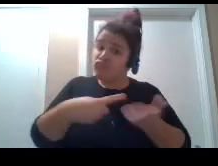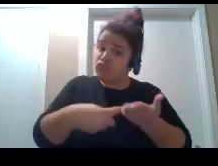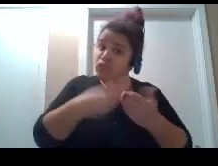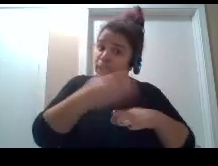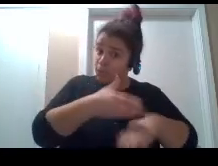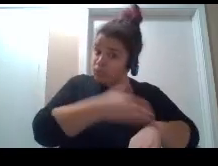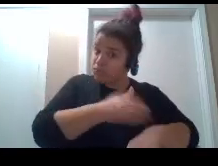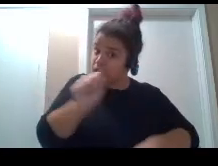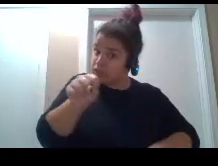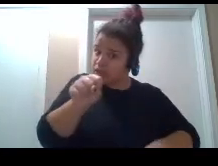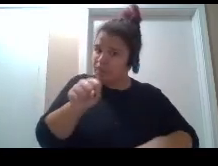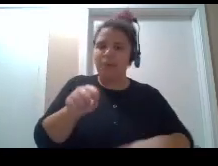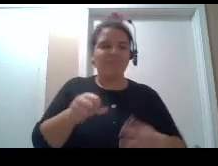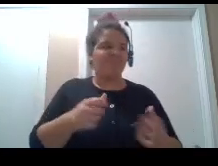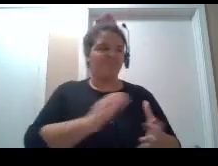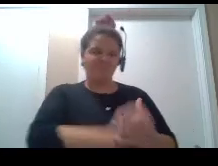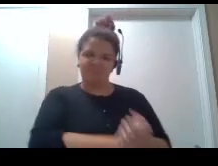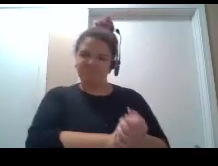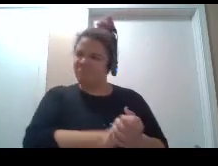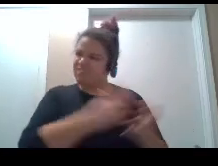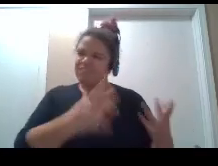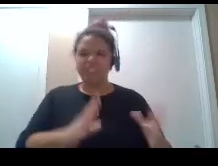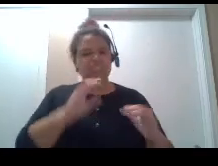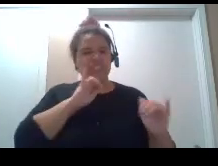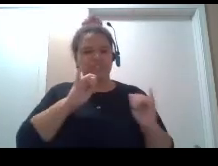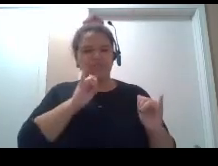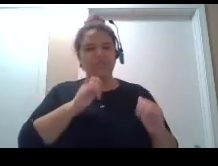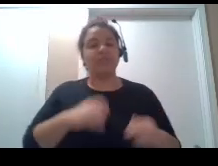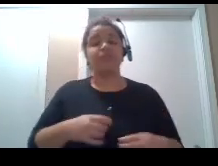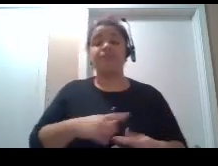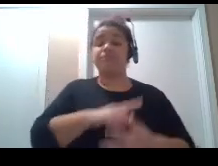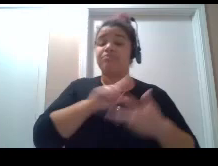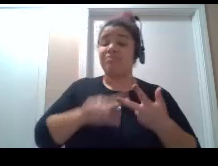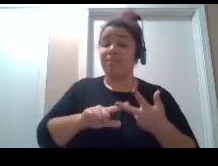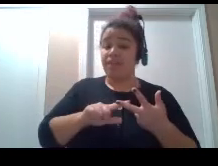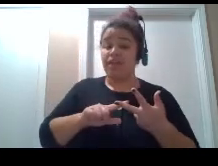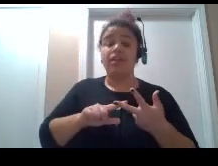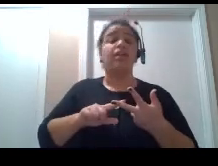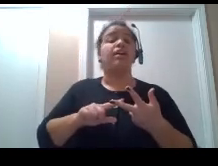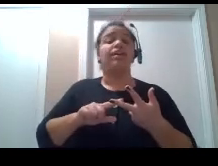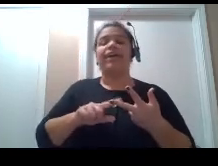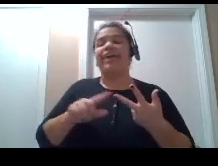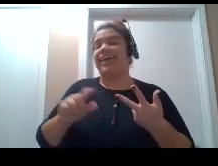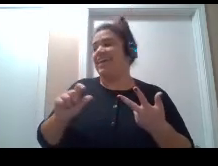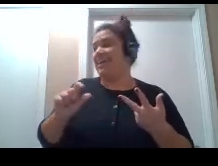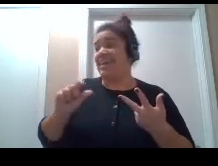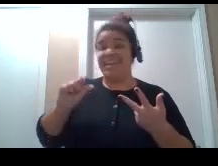And of course, you will want to inform the Talent Sourcing Coordinator and the Vocational Rehabilitation